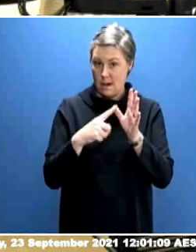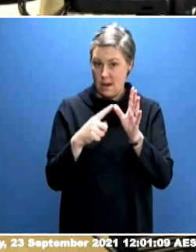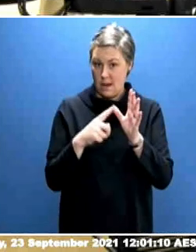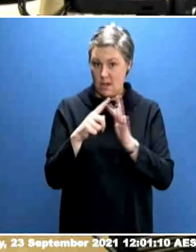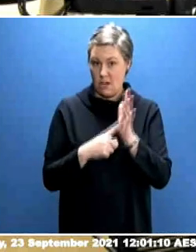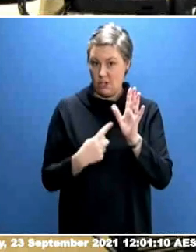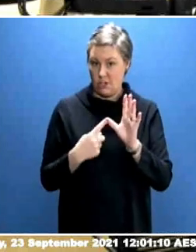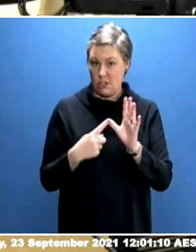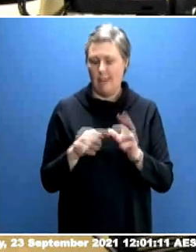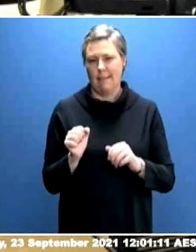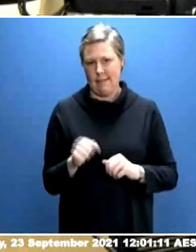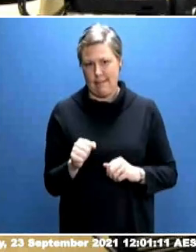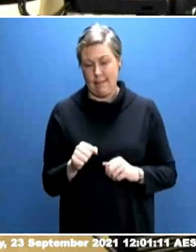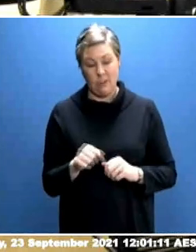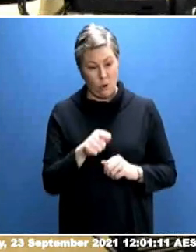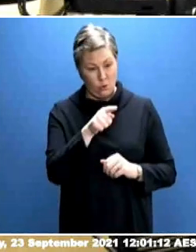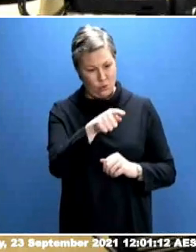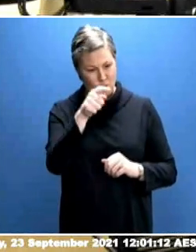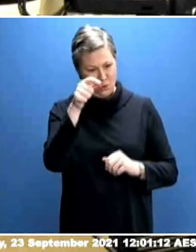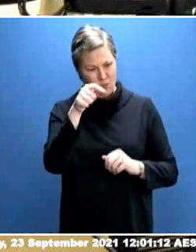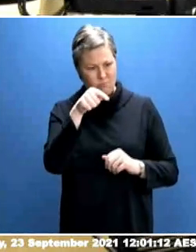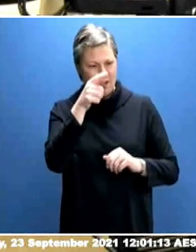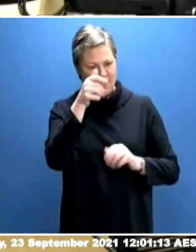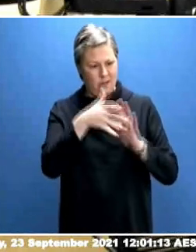You're familiar with NAAJA's views